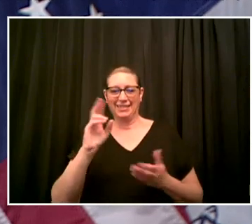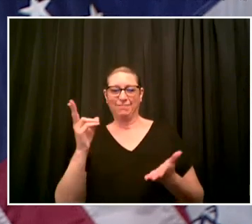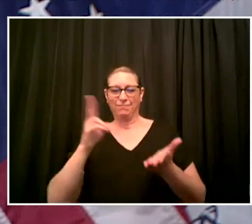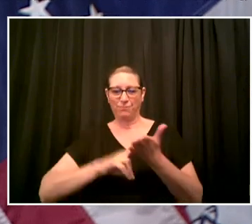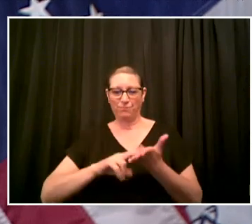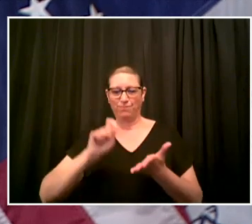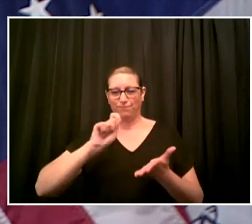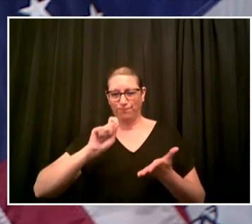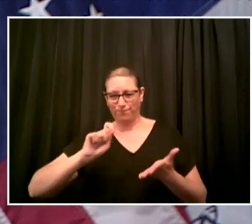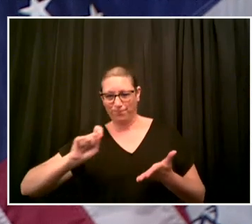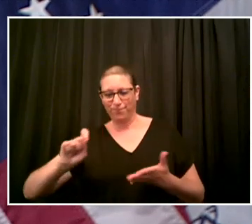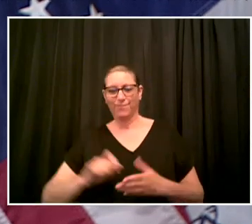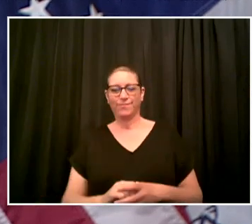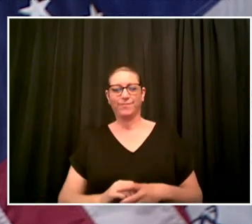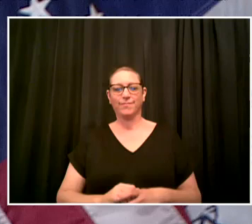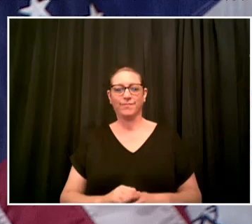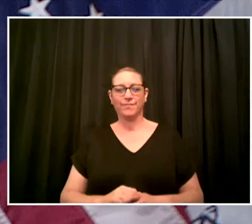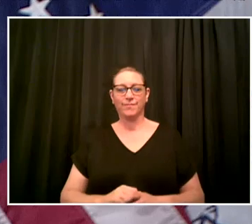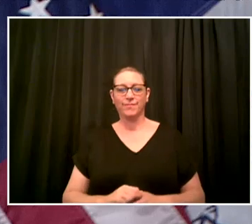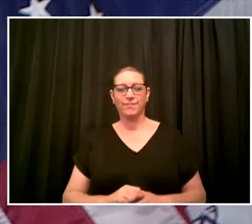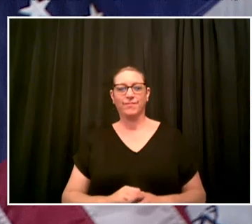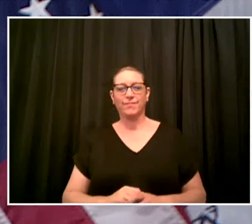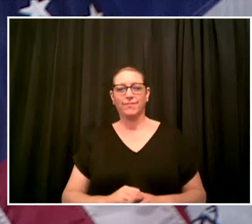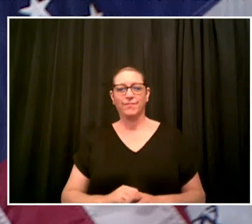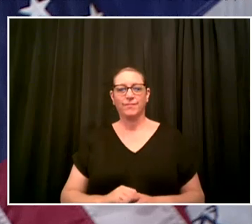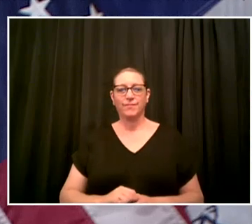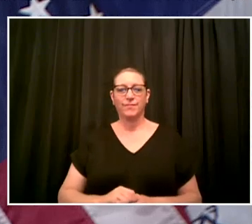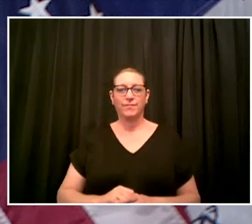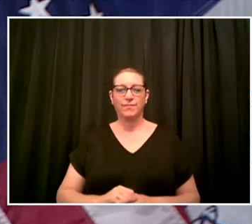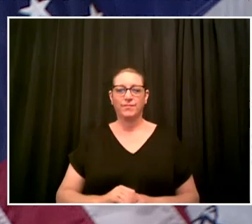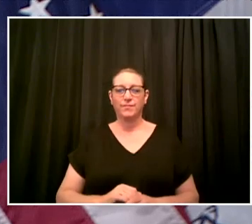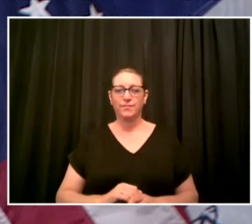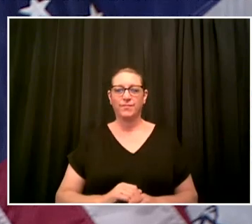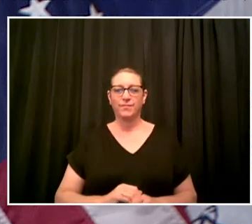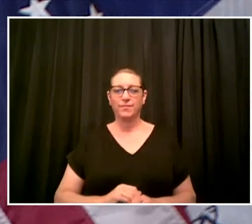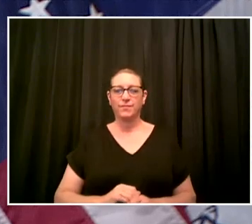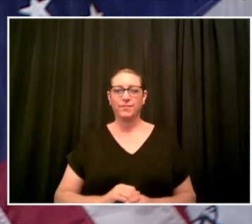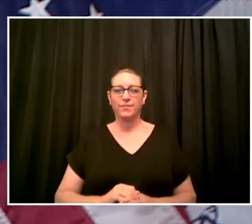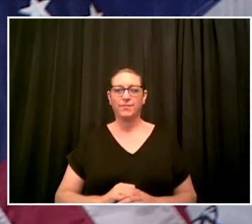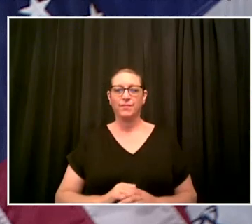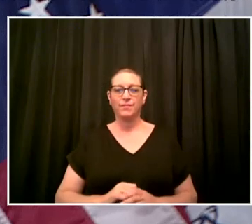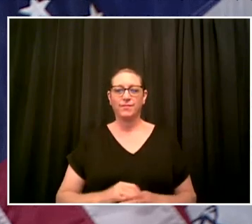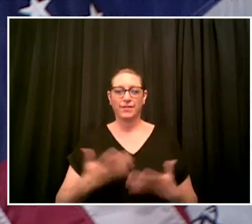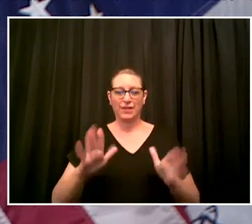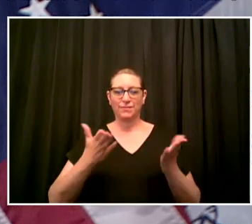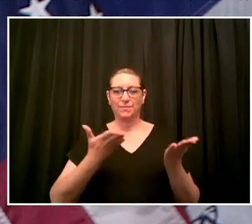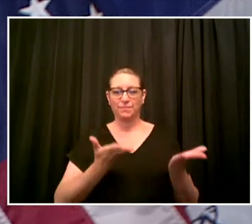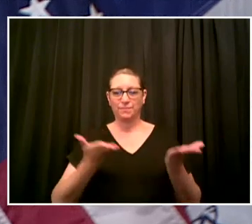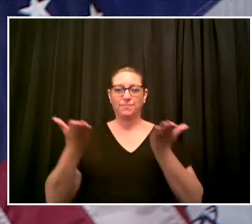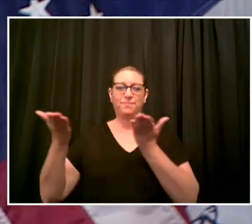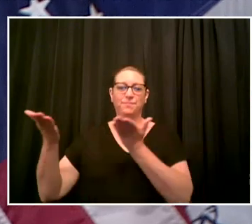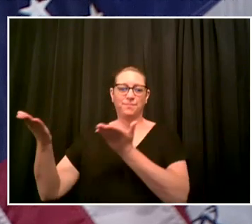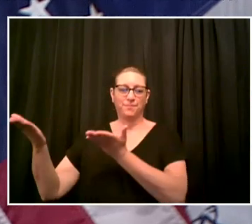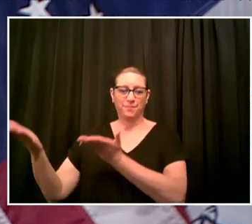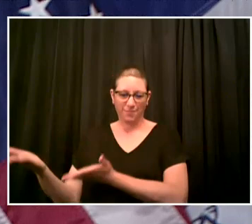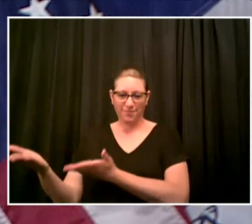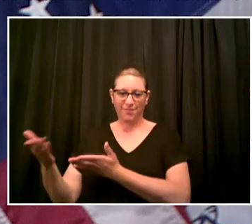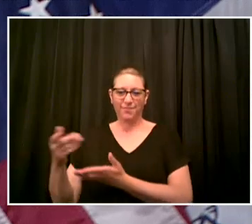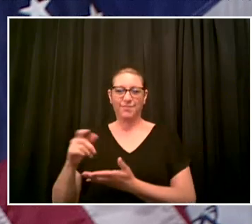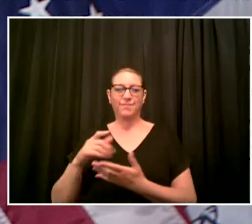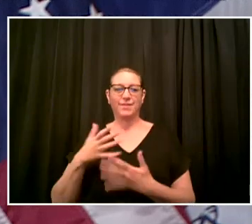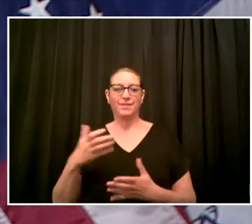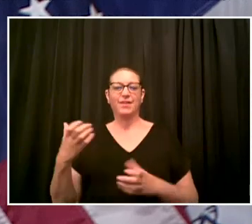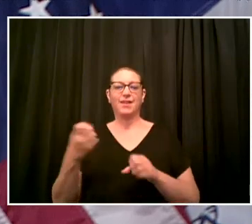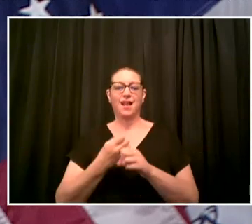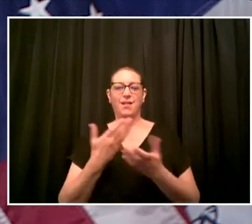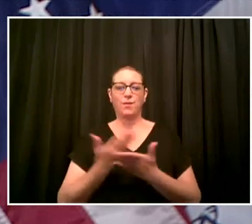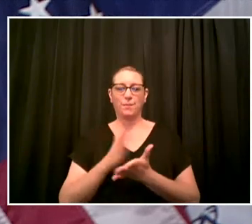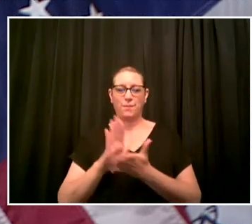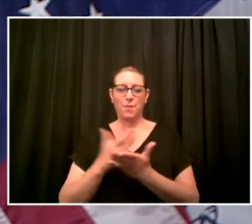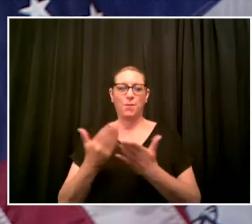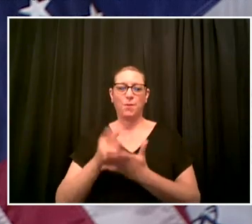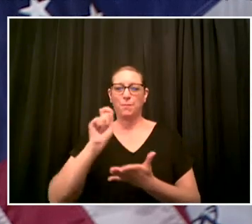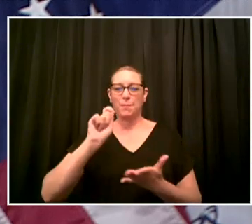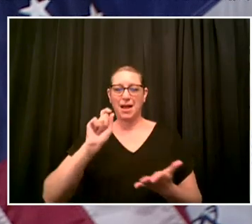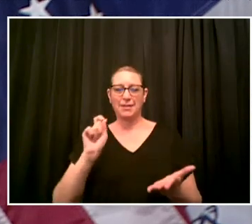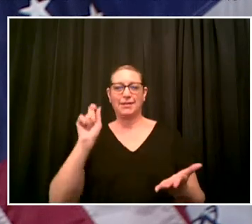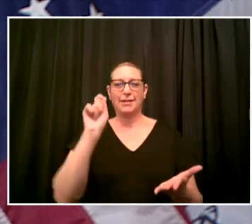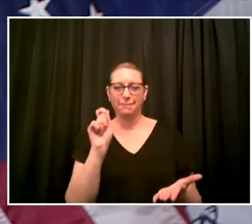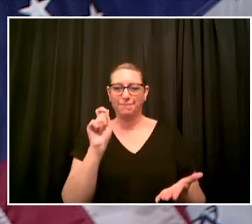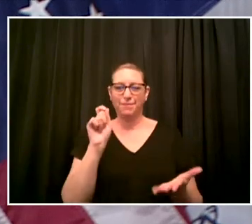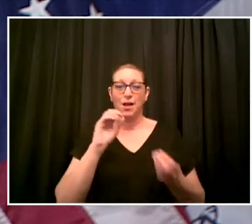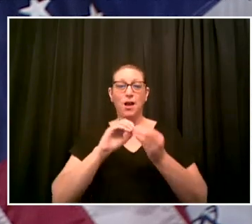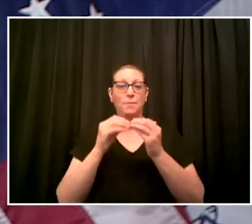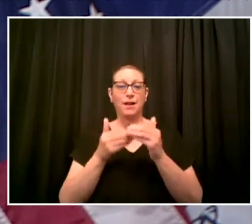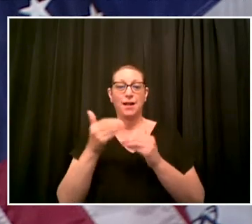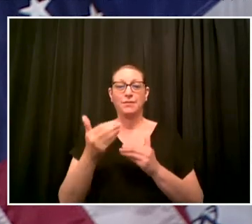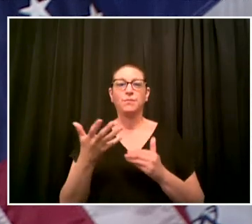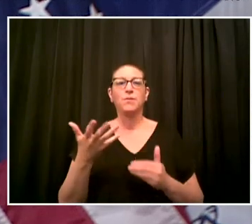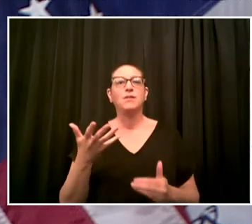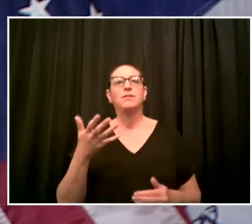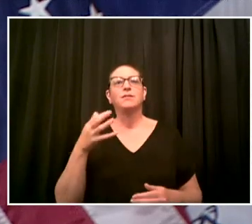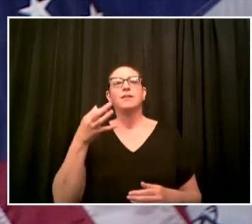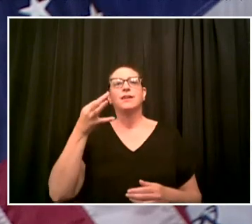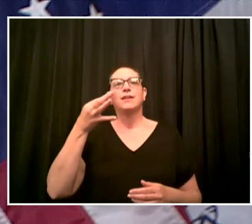TORRES, INTRO